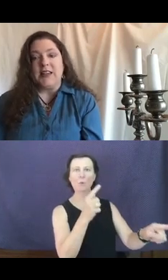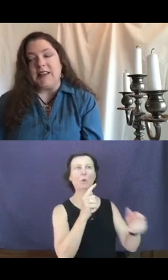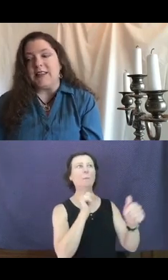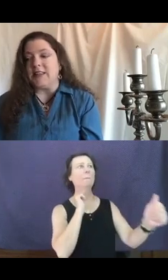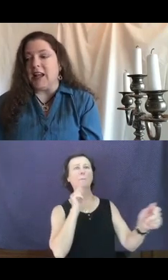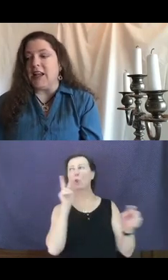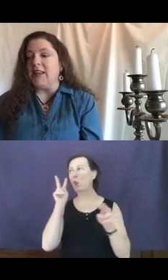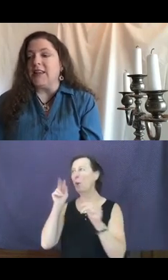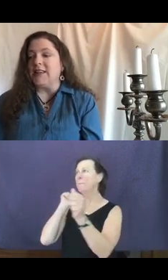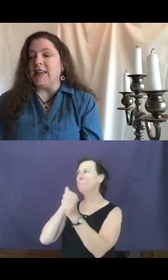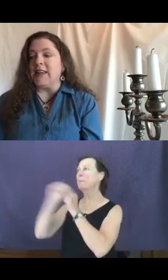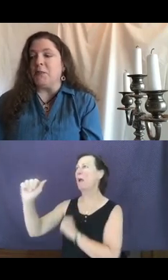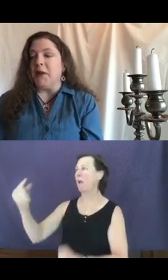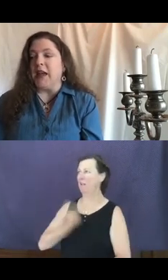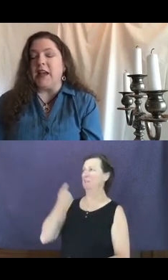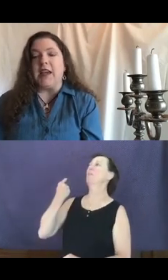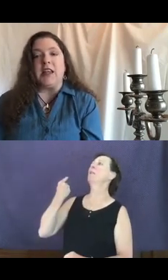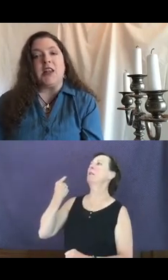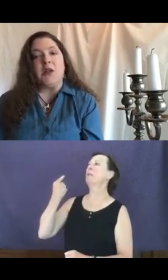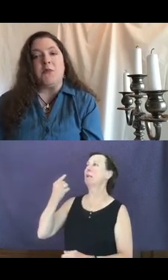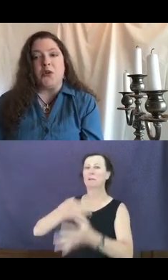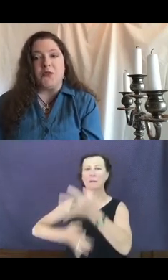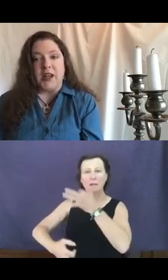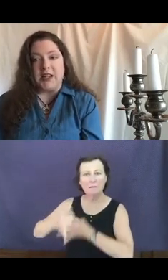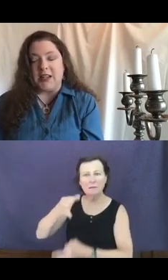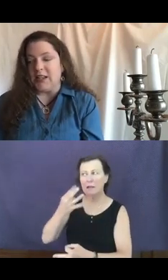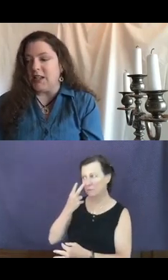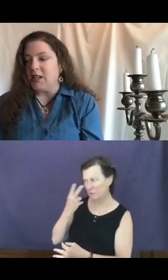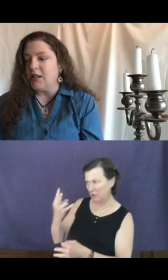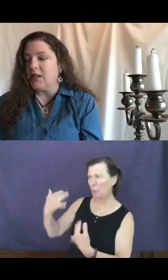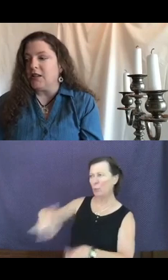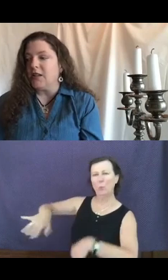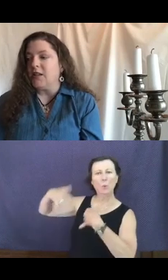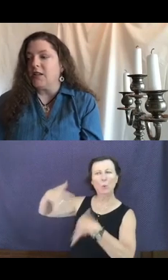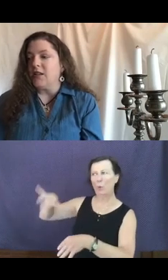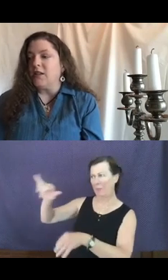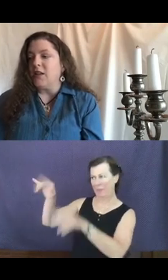instead, seeing the pain that motivated it,